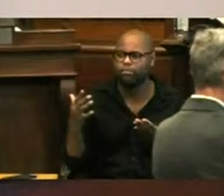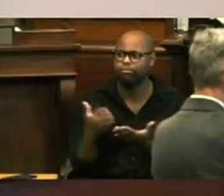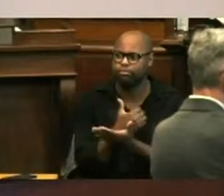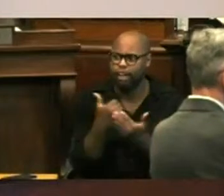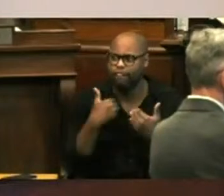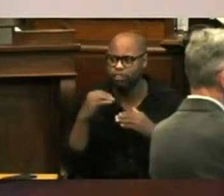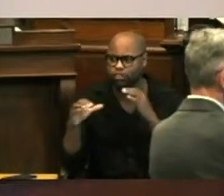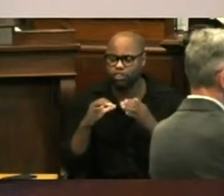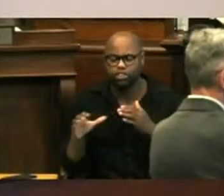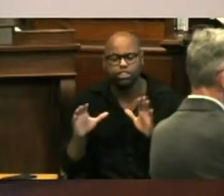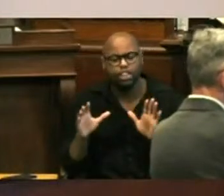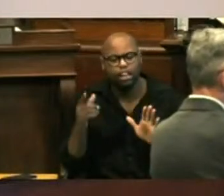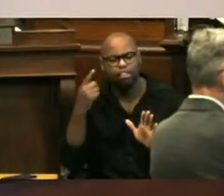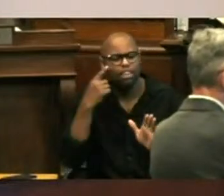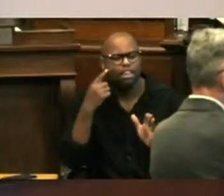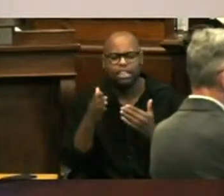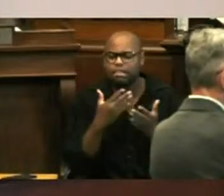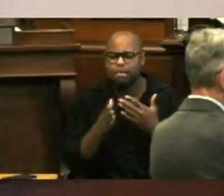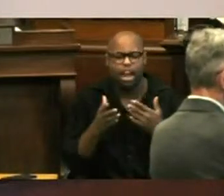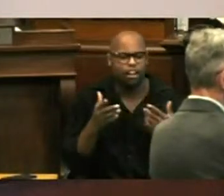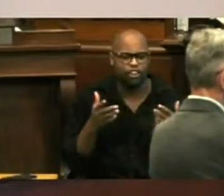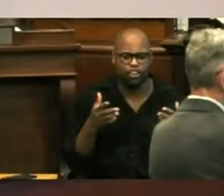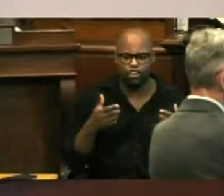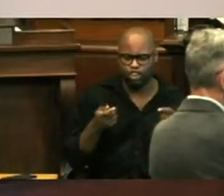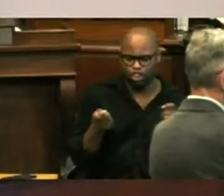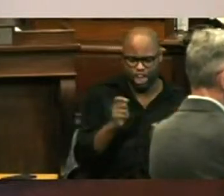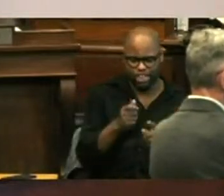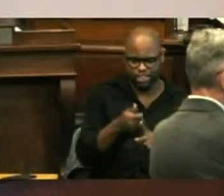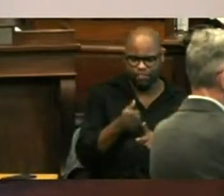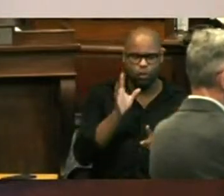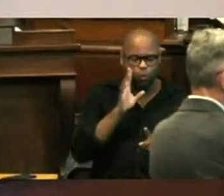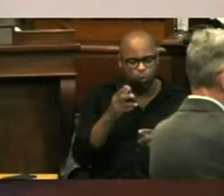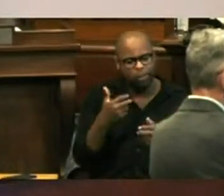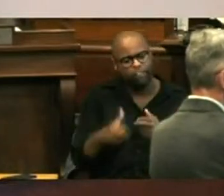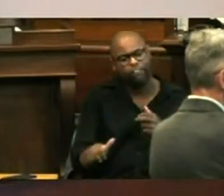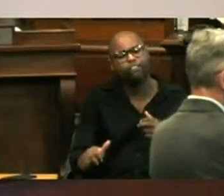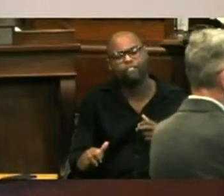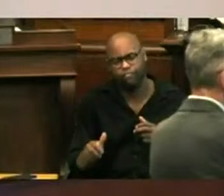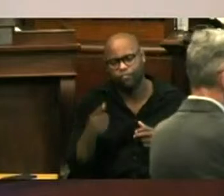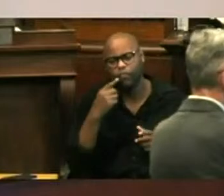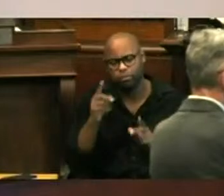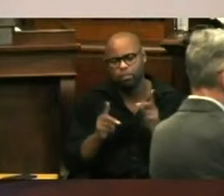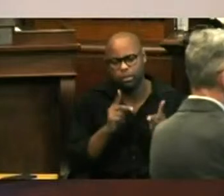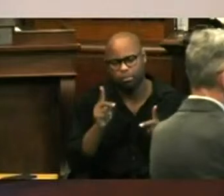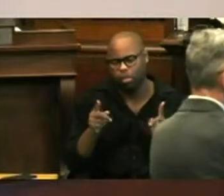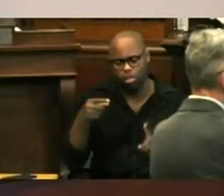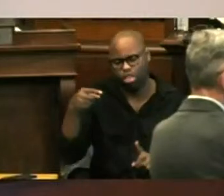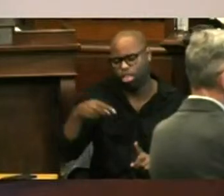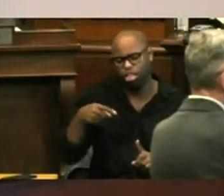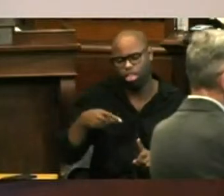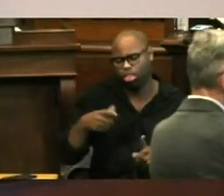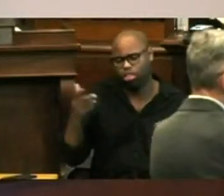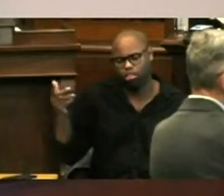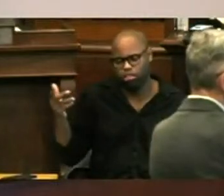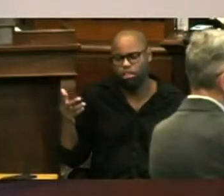consultants, as we do with many other consultants that the city brings in. So I'd like to make sure we have a chance to have